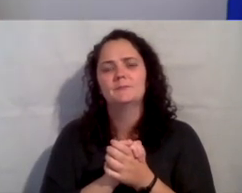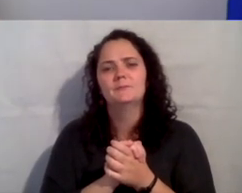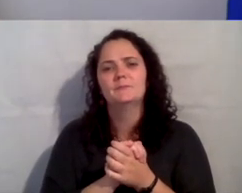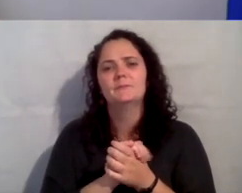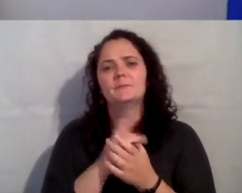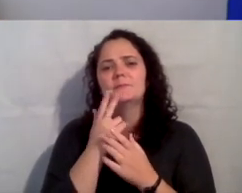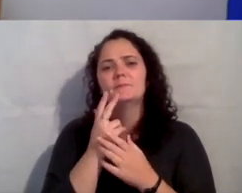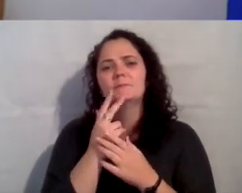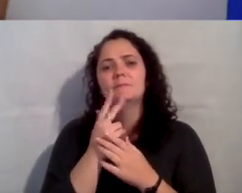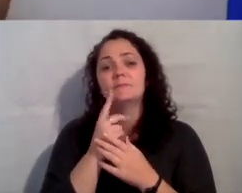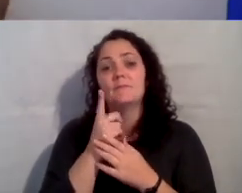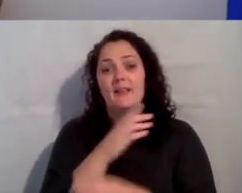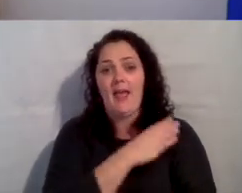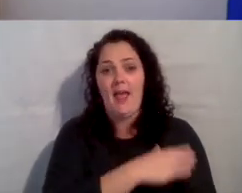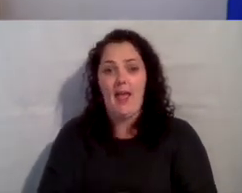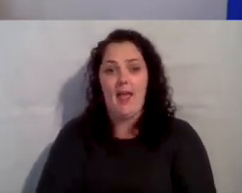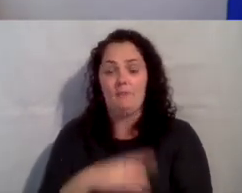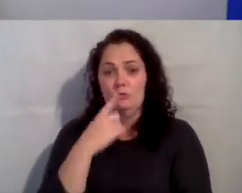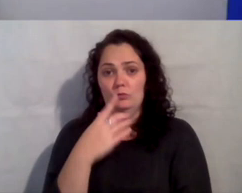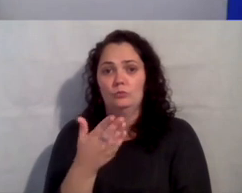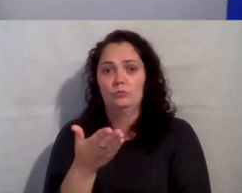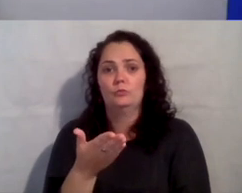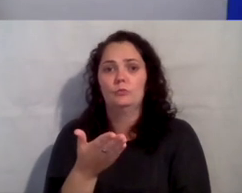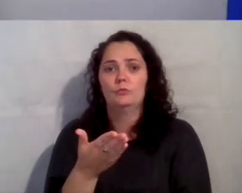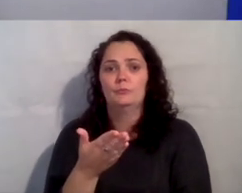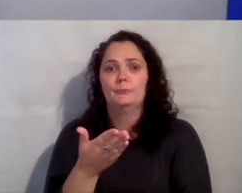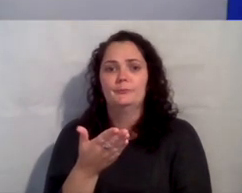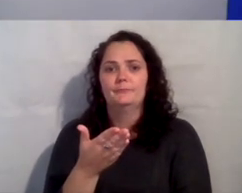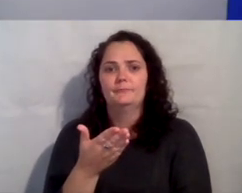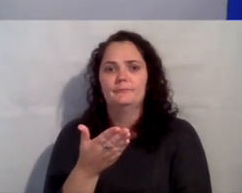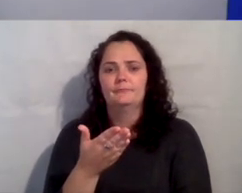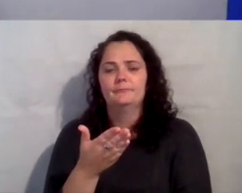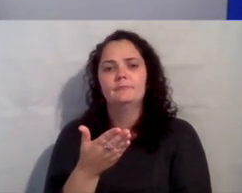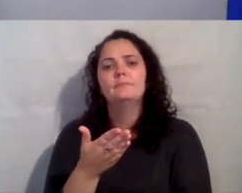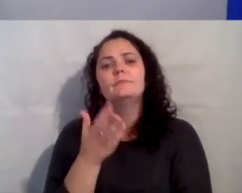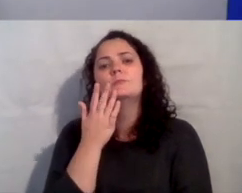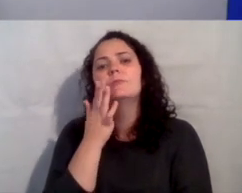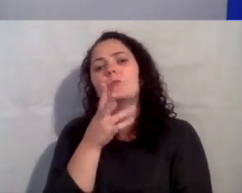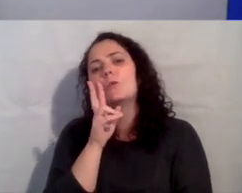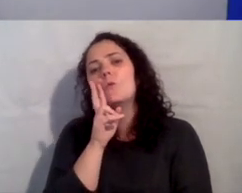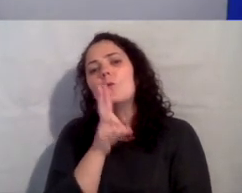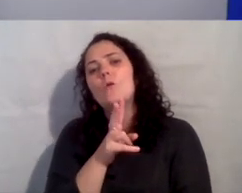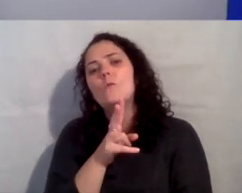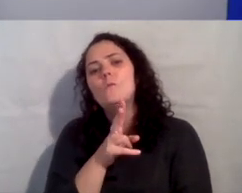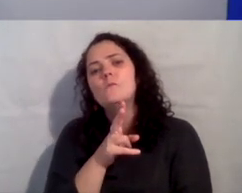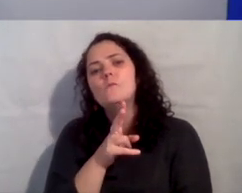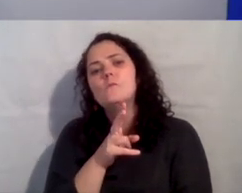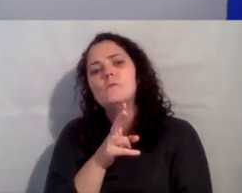If Atticus holds his arm out straight there to the side so you can see it, one of the things that you'll perceive when you look at the model's arms